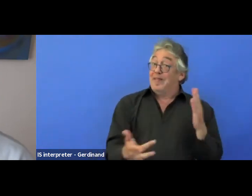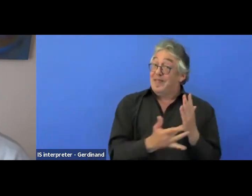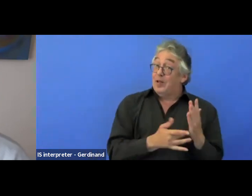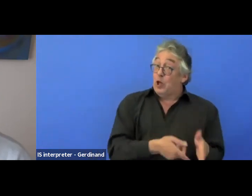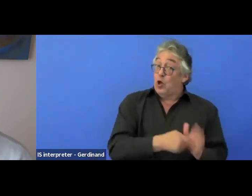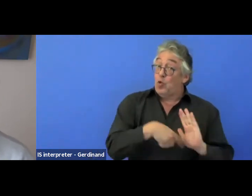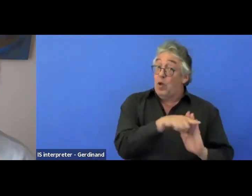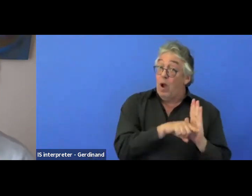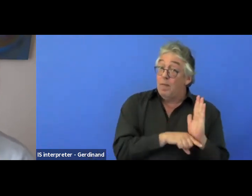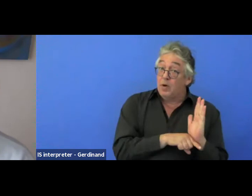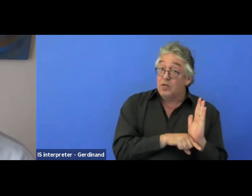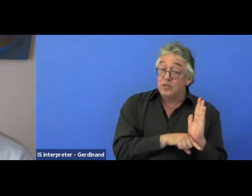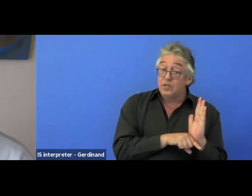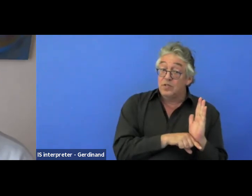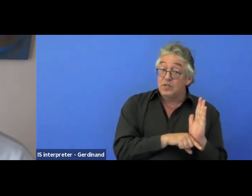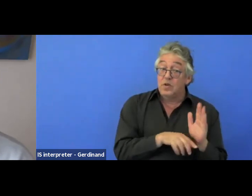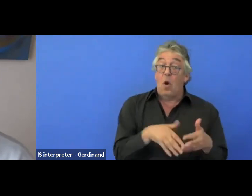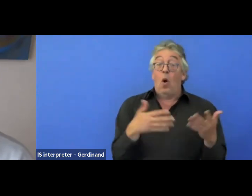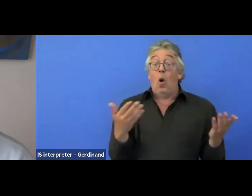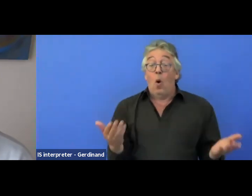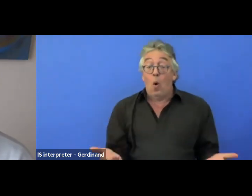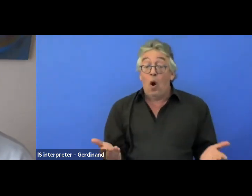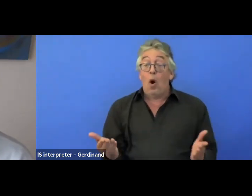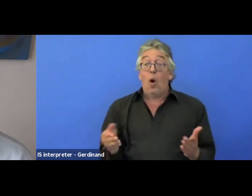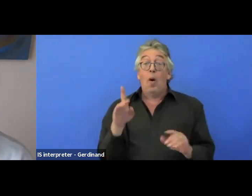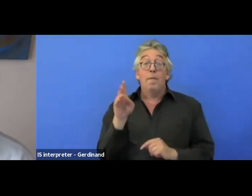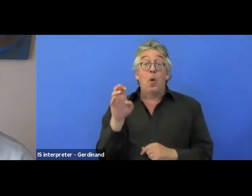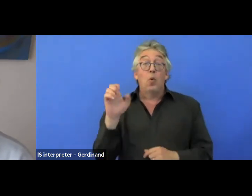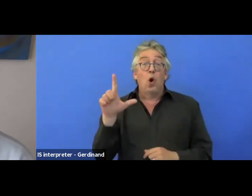This is quite specific but we can have different kinds of standards.